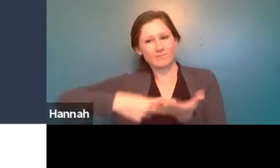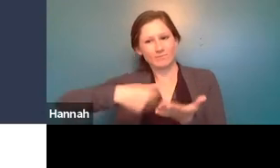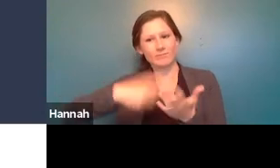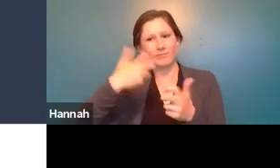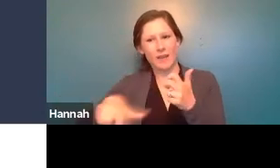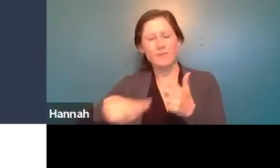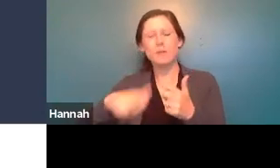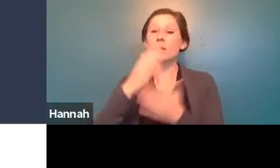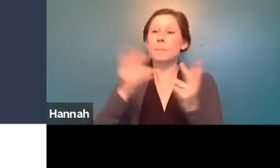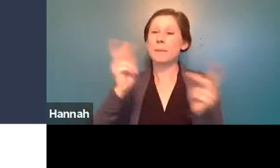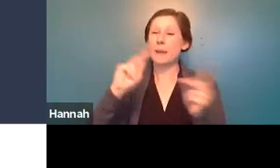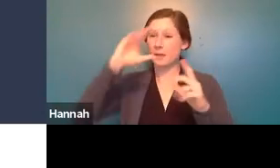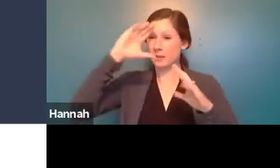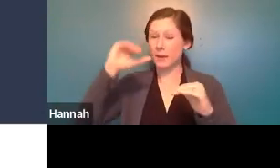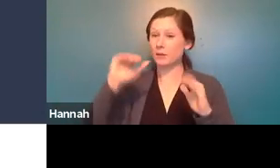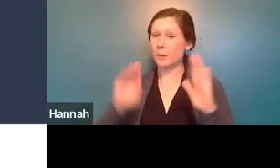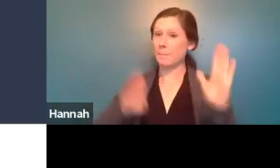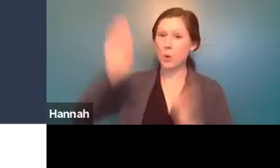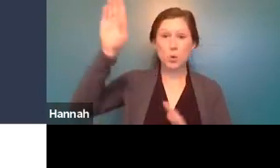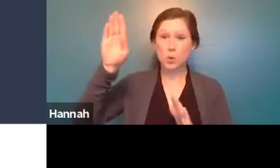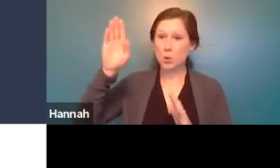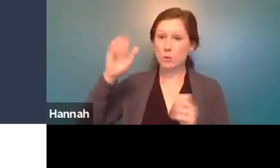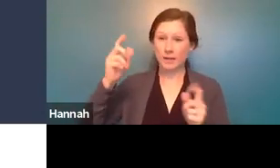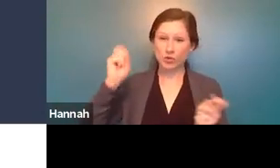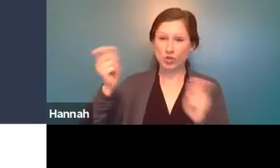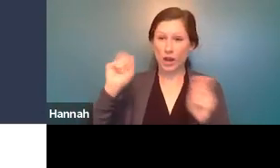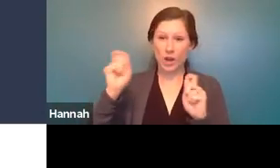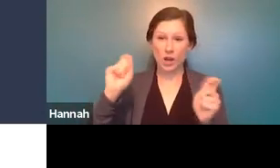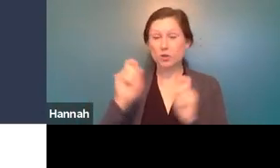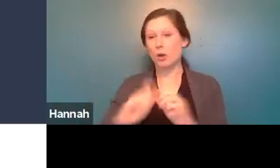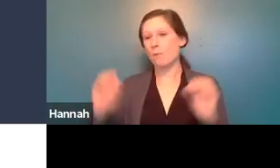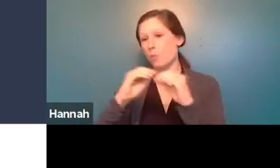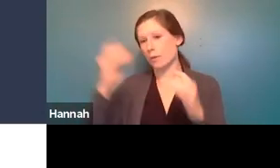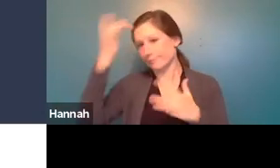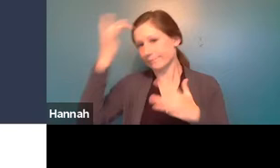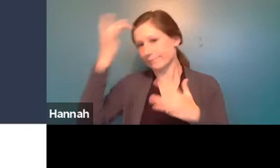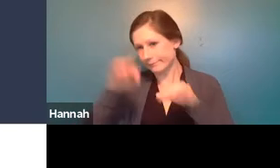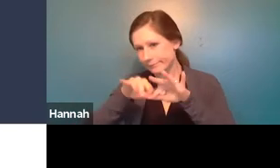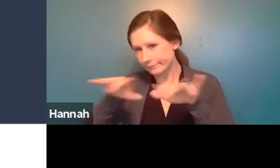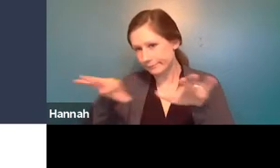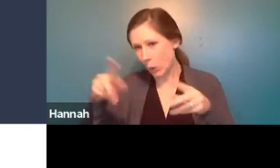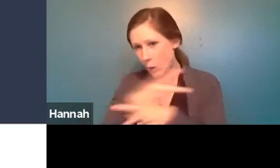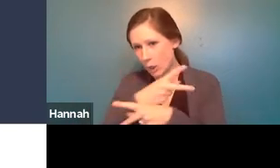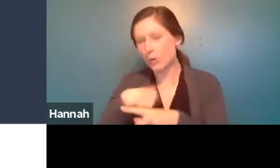all these changes. I think we don't know if we live in a world with testing or we live in a world with vaccines. All of these